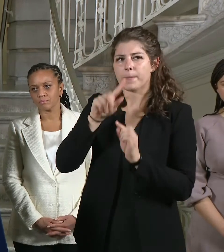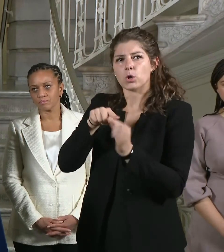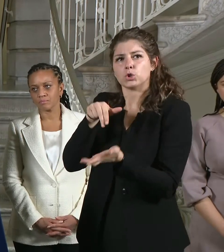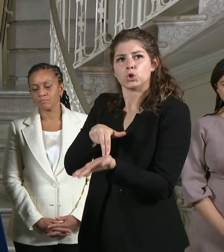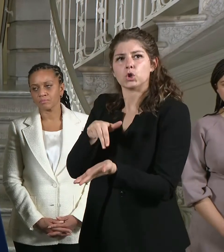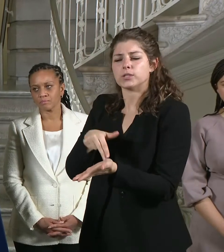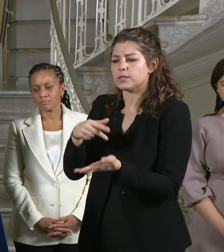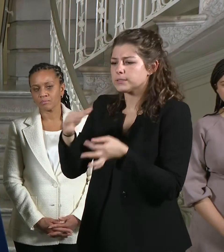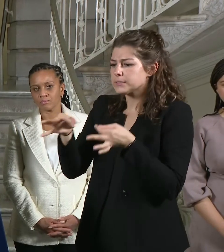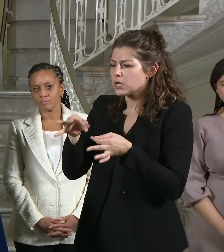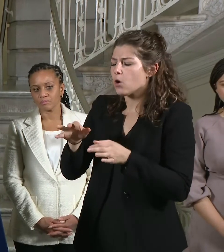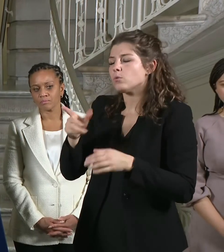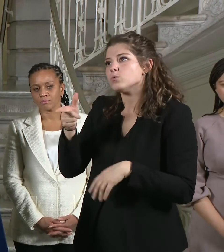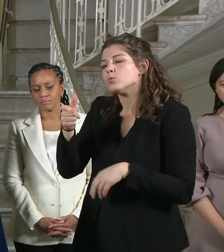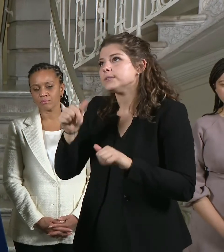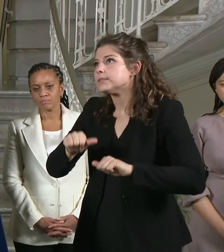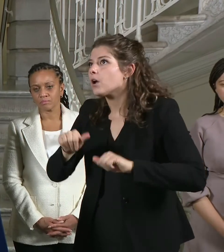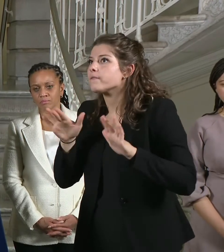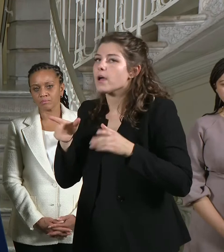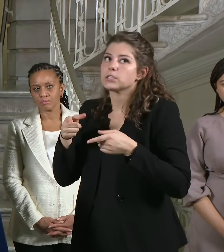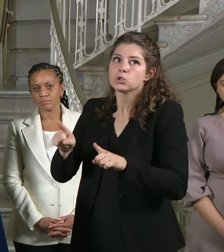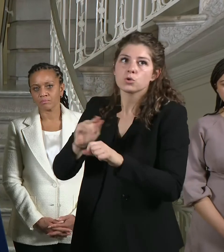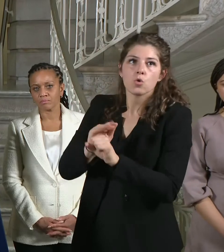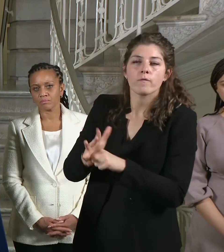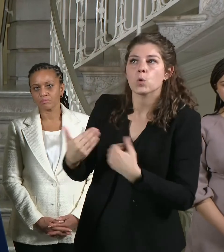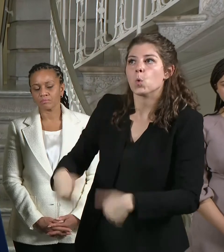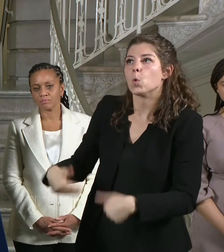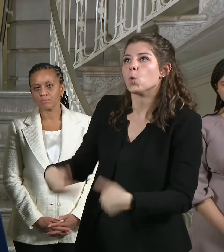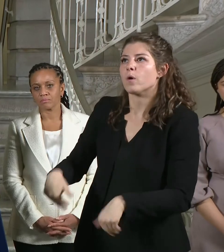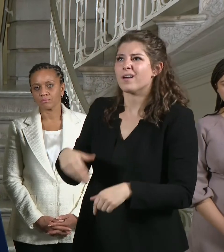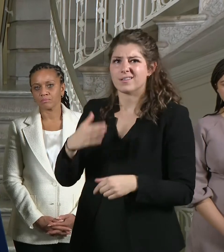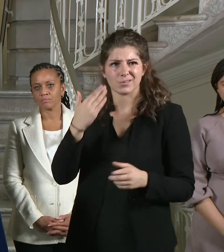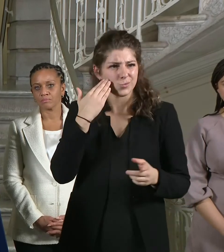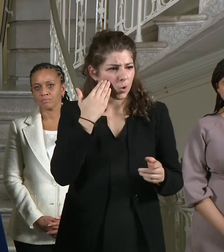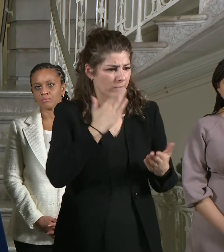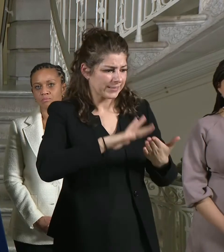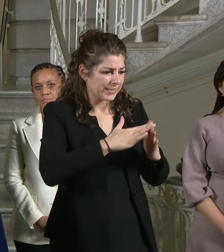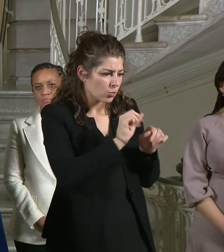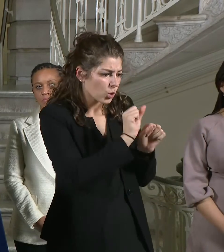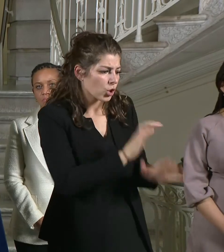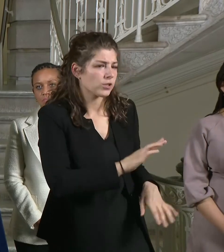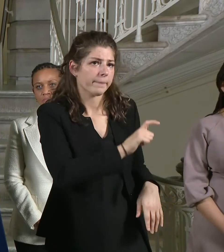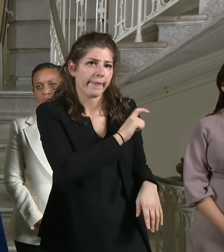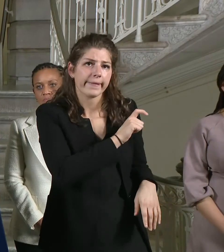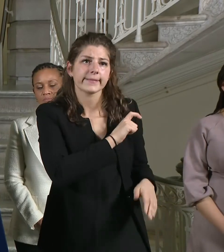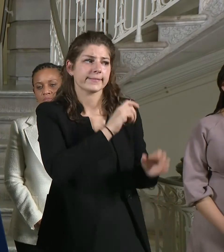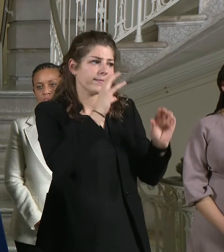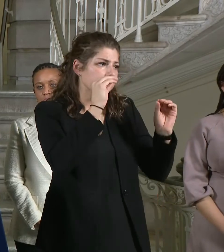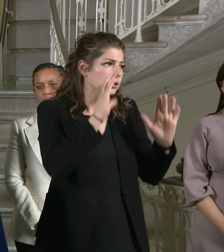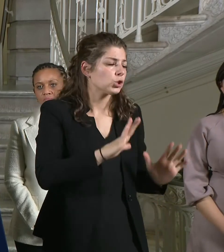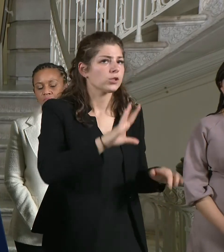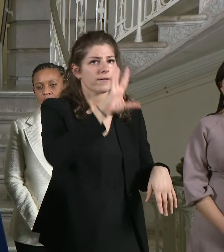MORE THAN THE INITIAL 1.25. WE WERE TALKING ABOUT THE SACRIFICES THEY